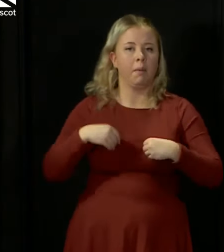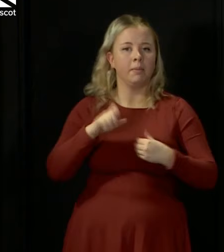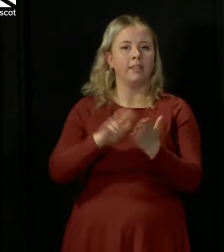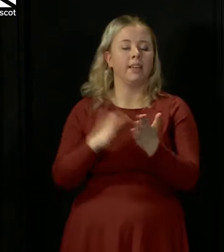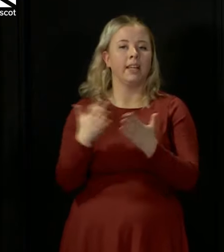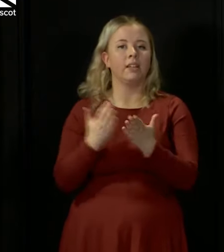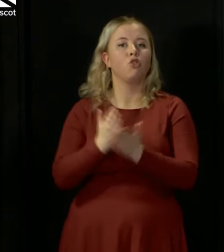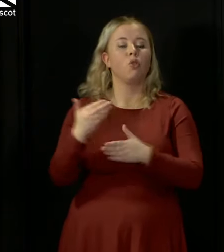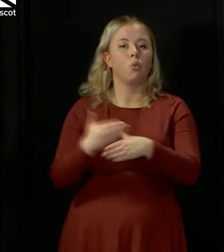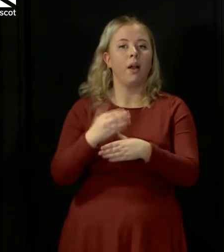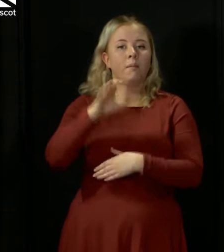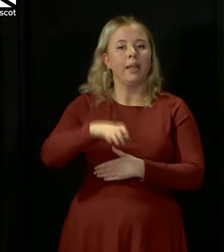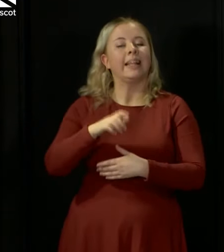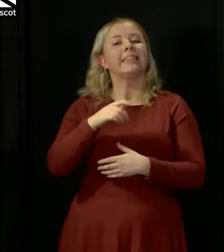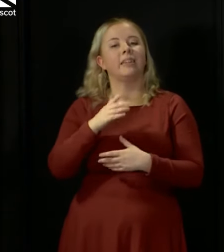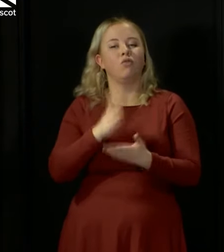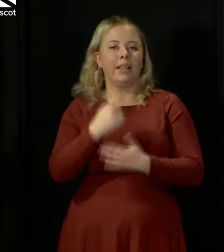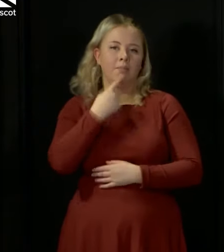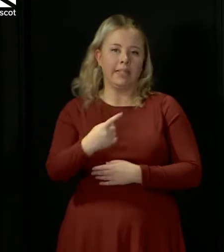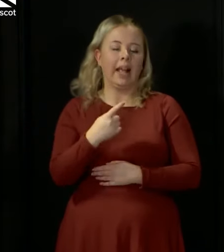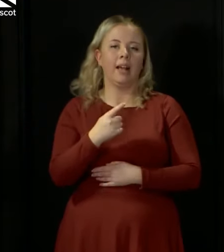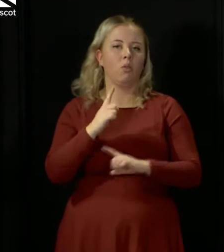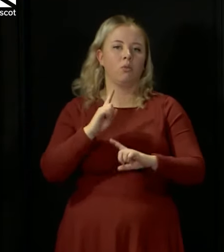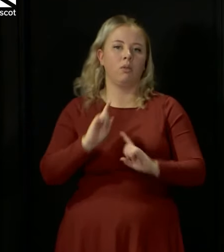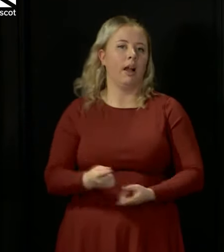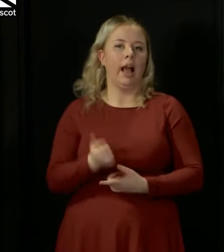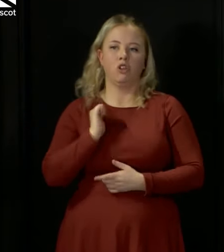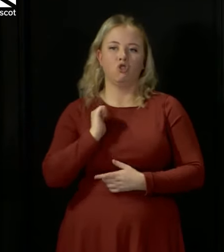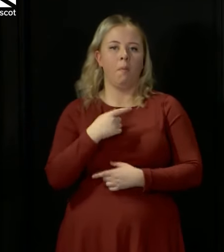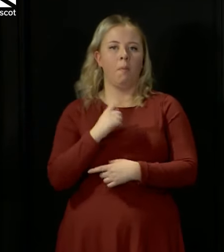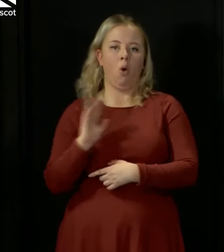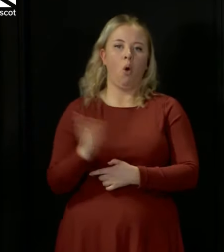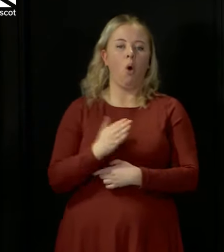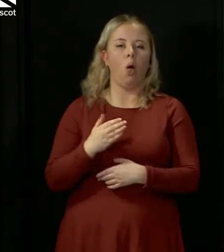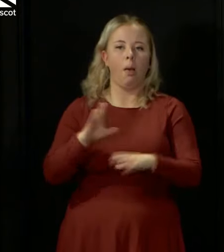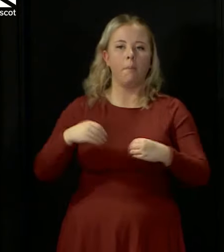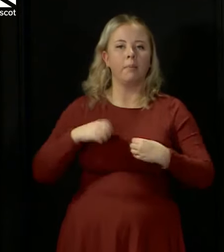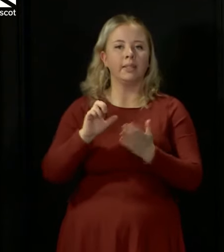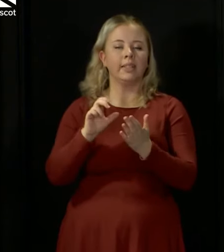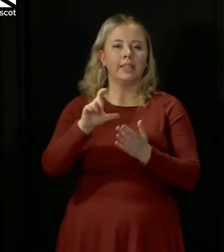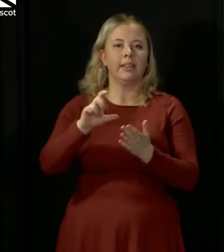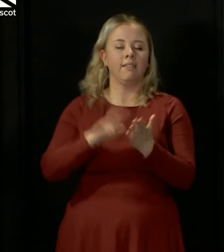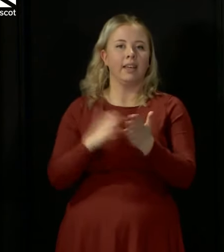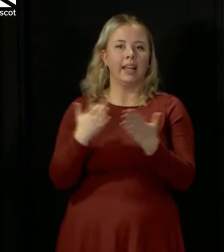making the point that we cannot assume at this stage that all of them contracted the virus in their workplace, but equally we can't assume in all cases that they didn't. The